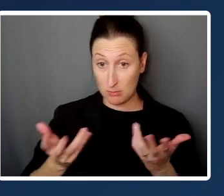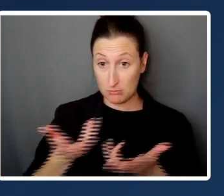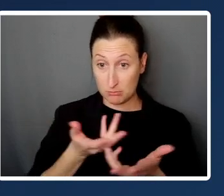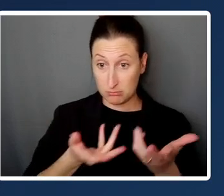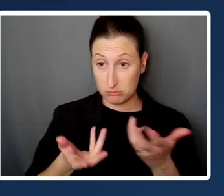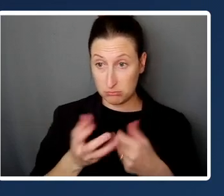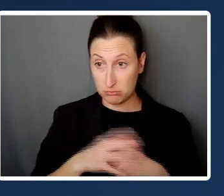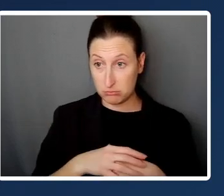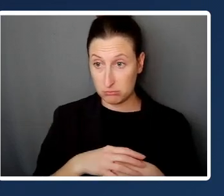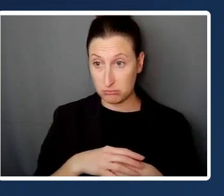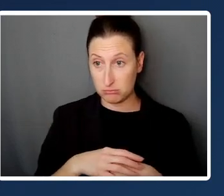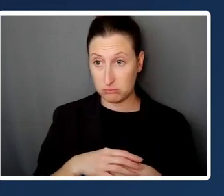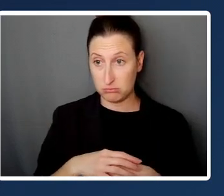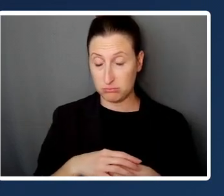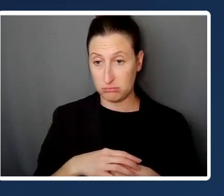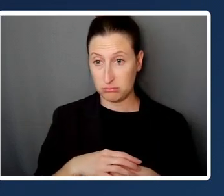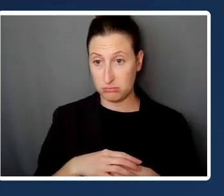Kathleen Pool: There is an online community for